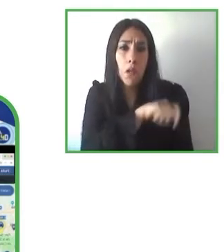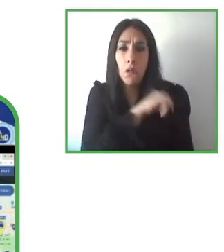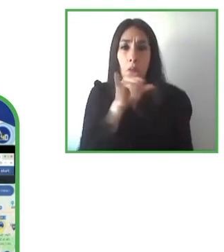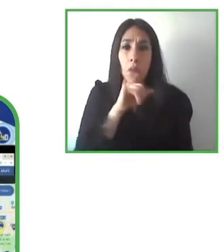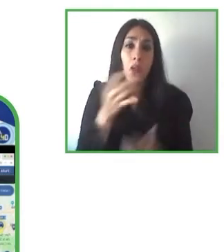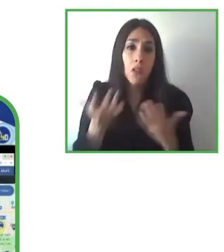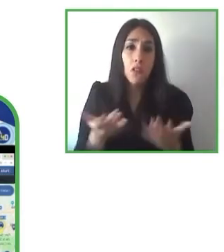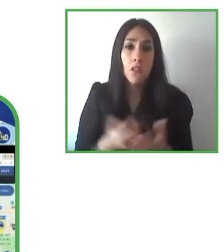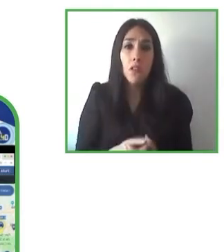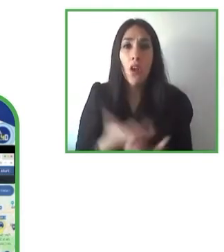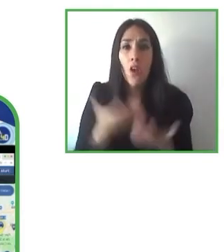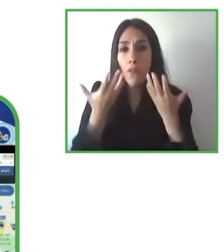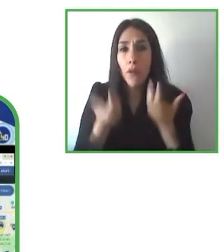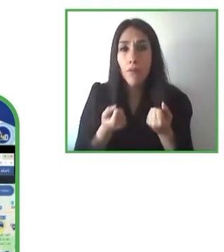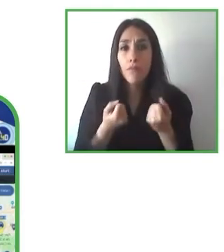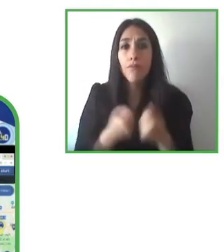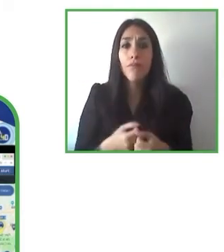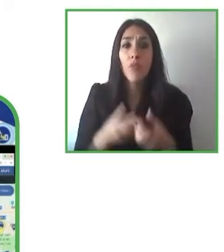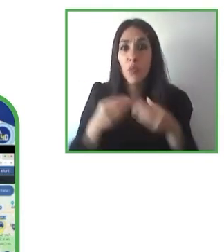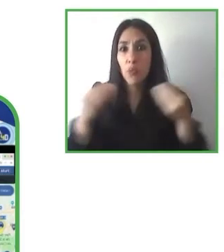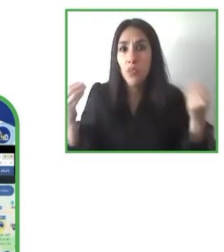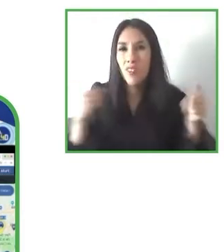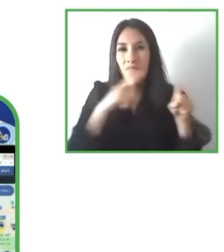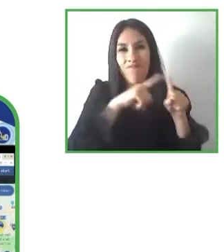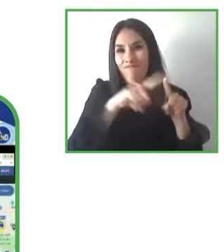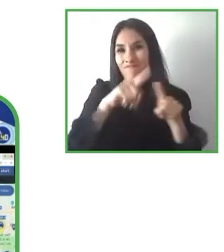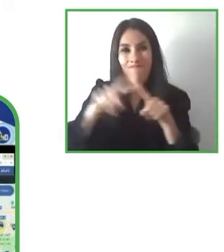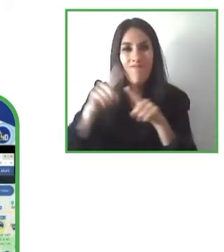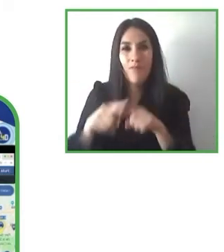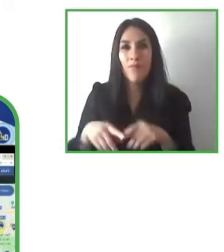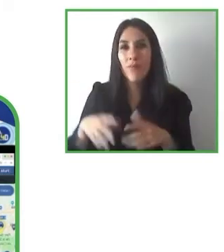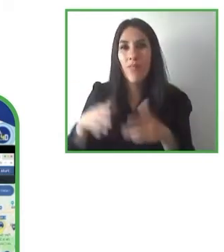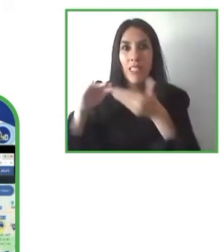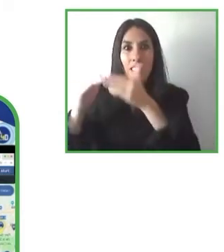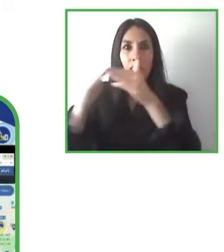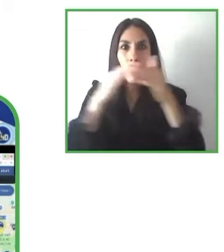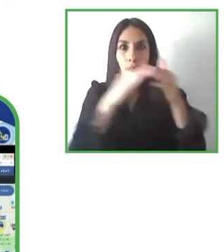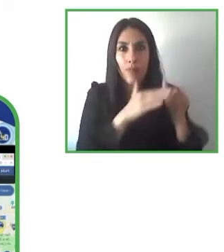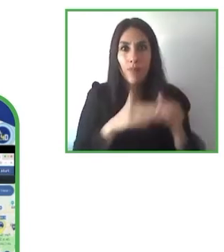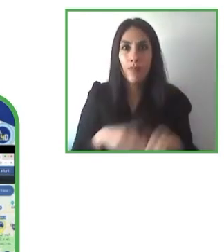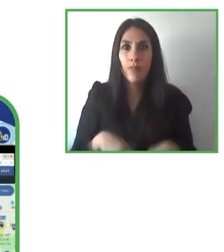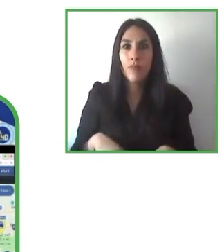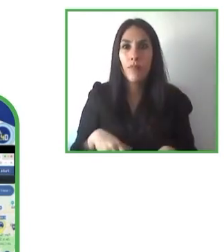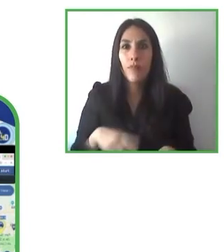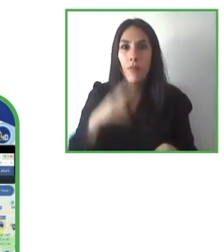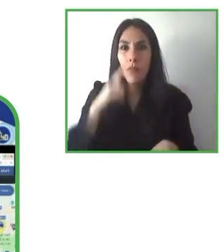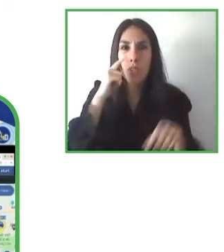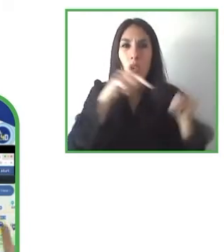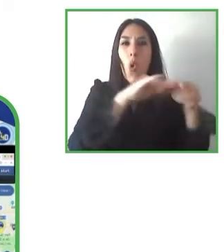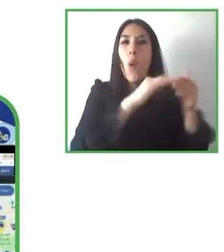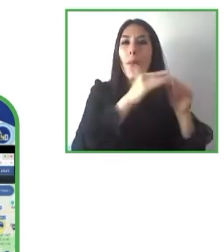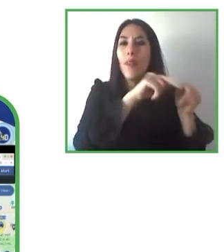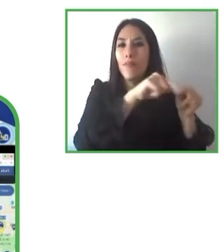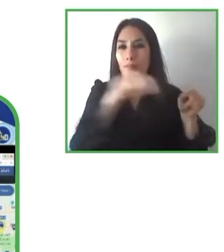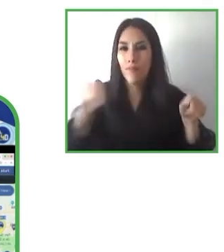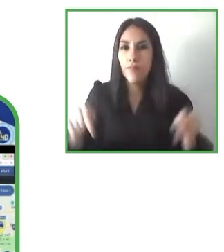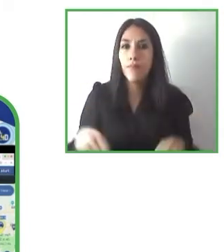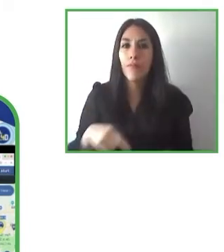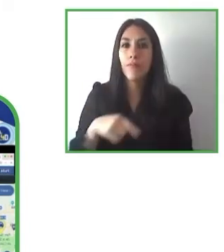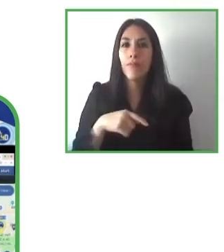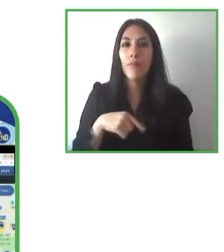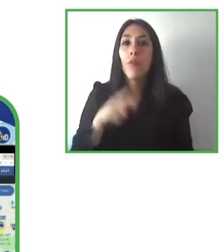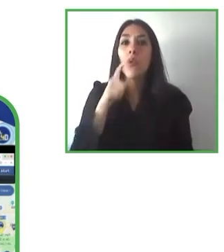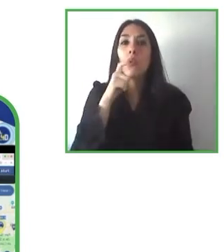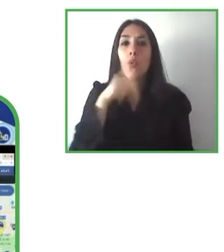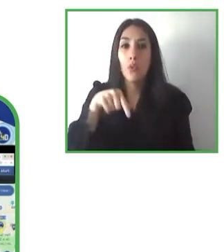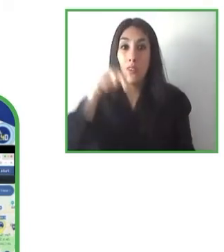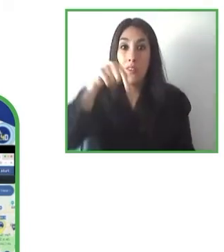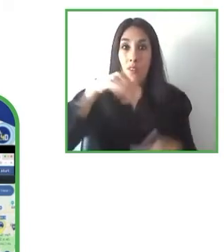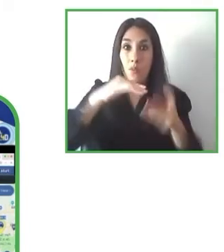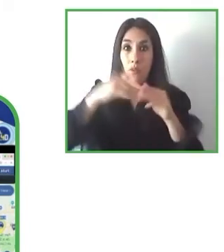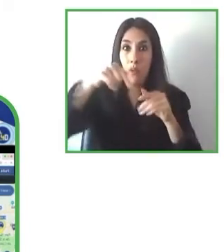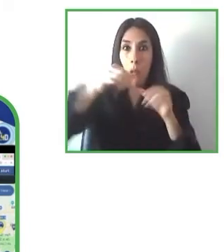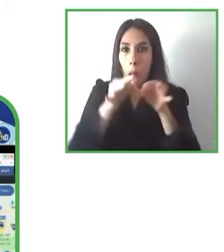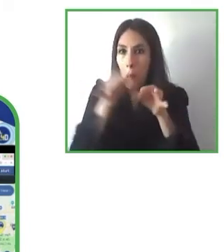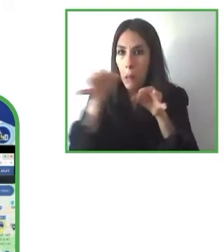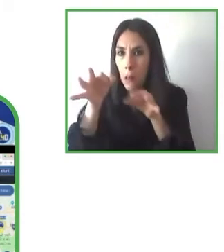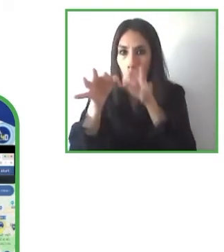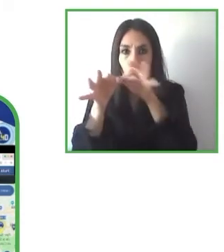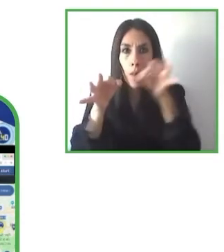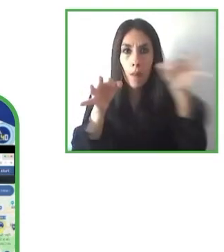started there is a great difference between towns and also, we have divided them into a small medium